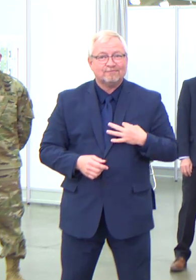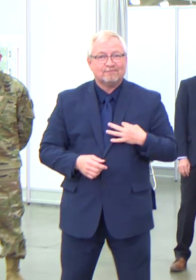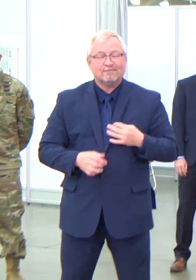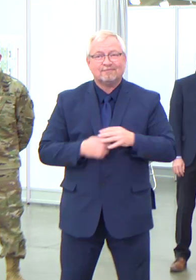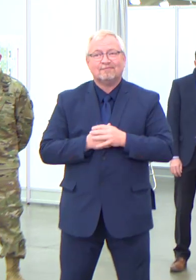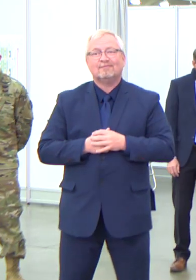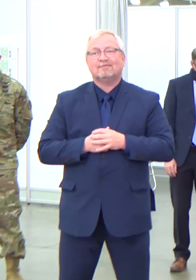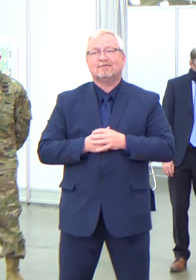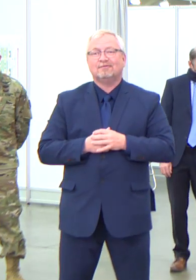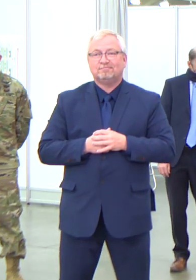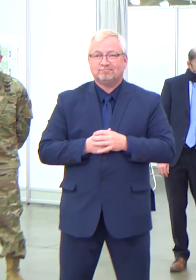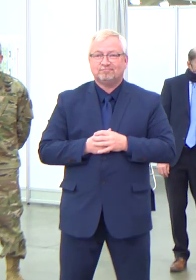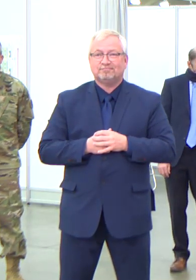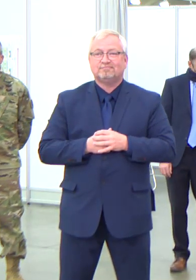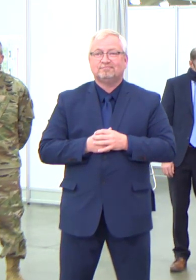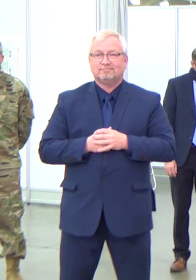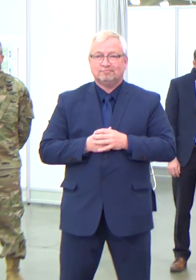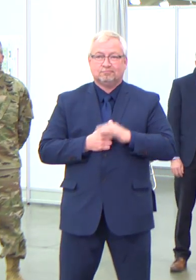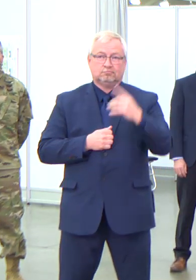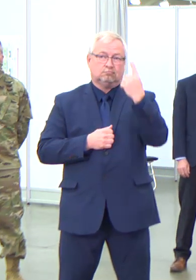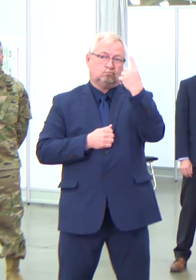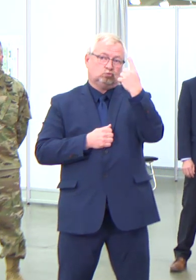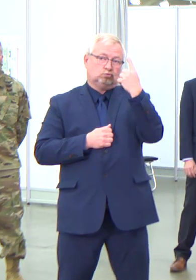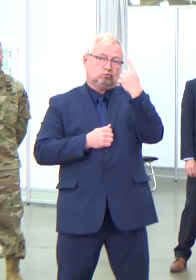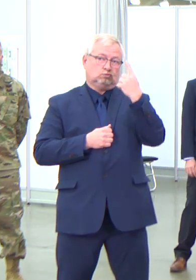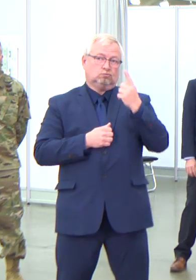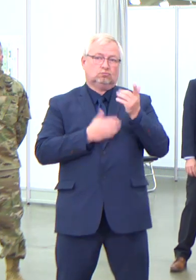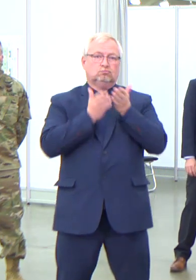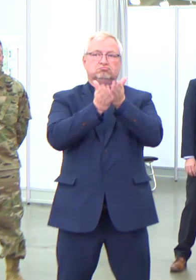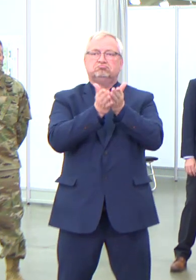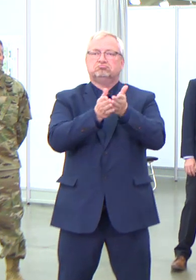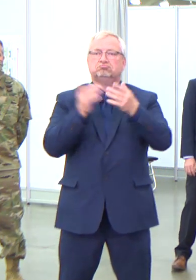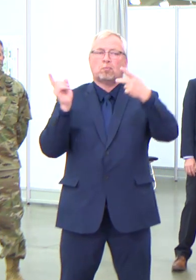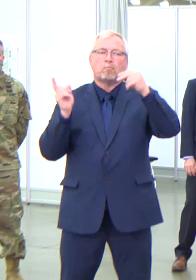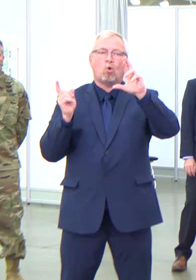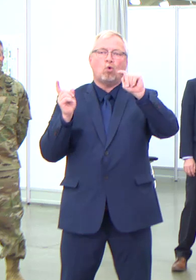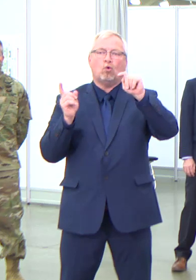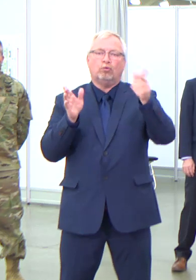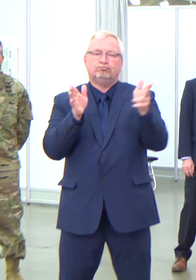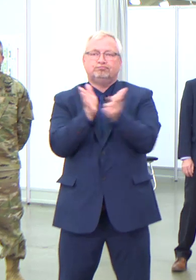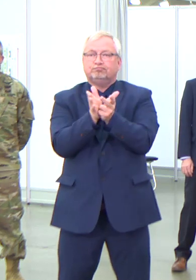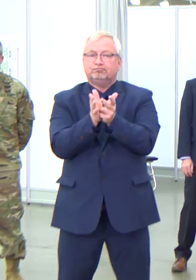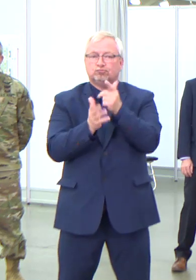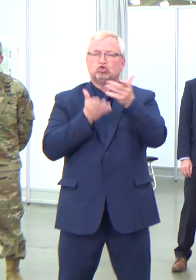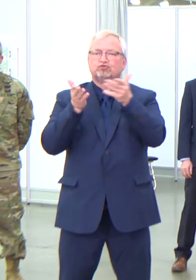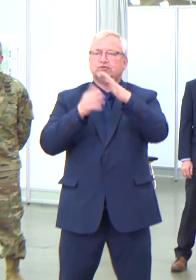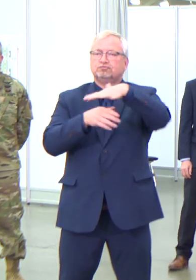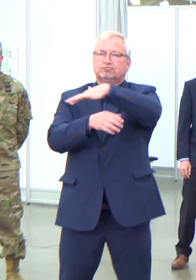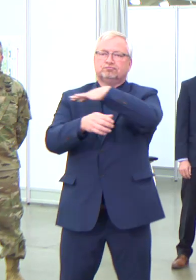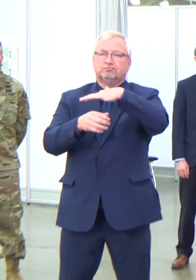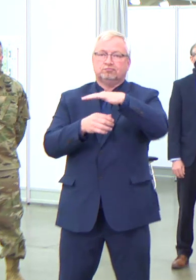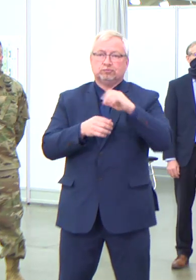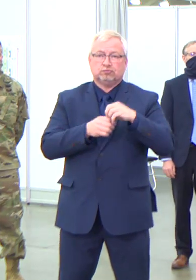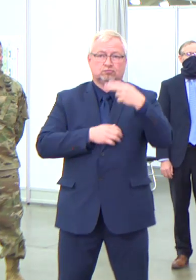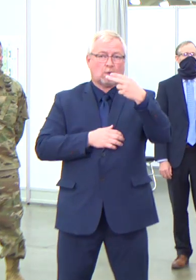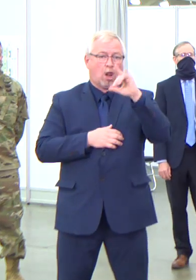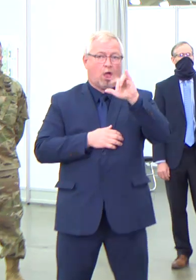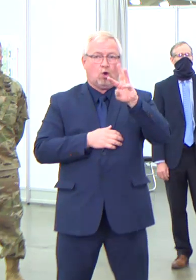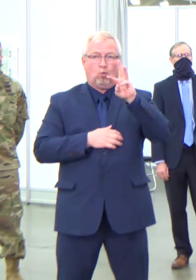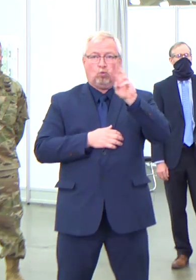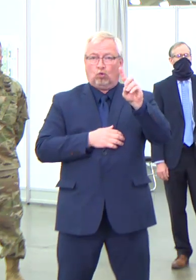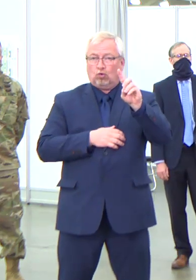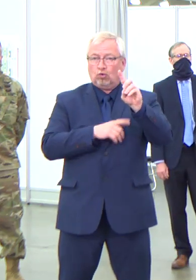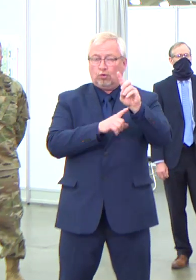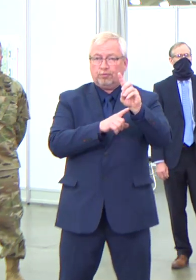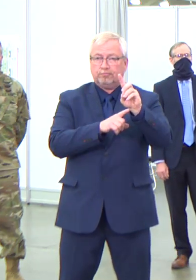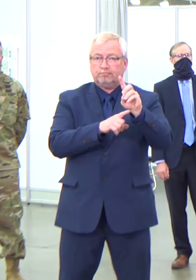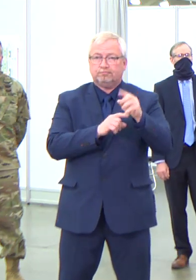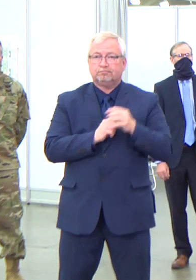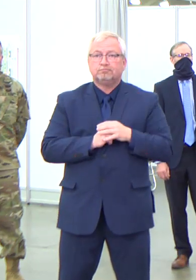, Inc., a marine parts facility in Hollywood, Maryland, which